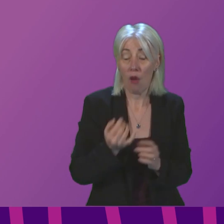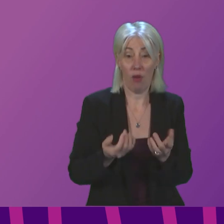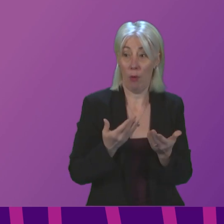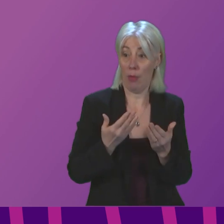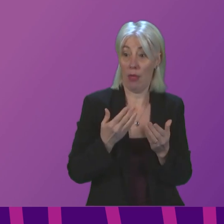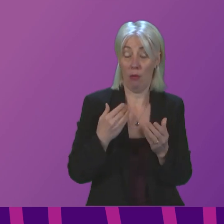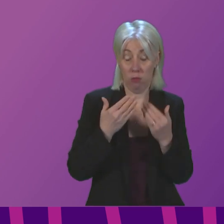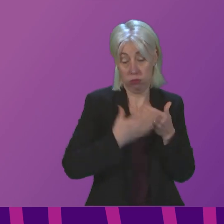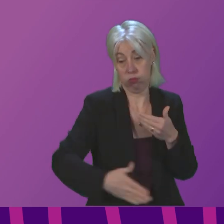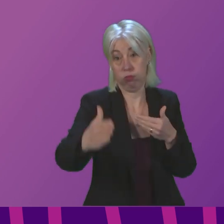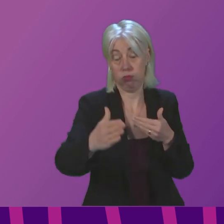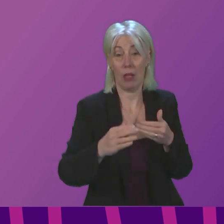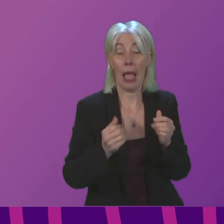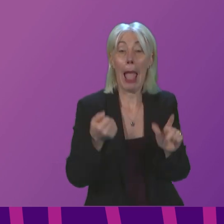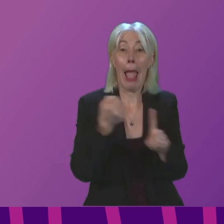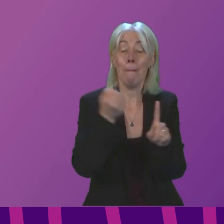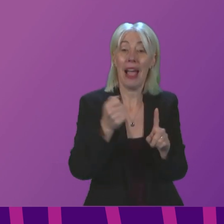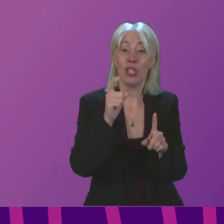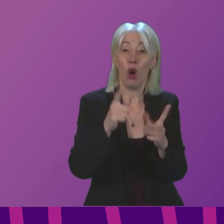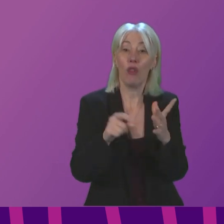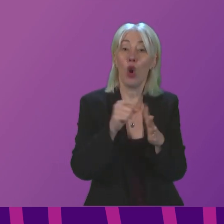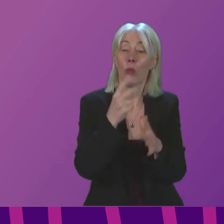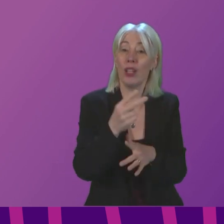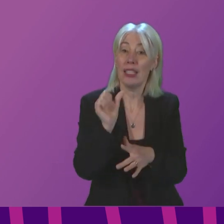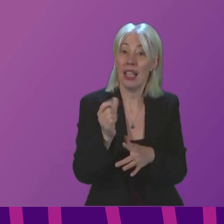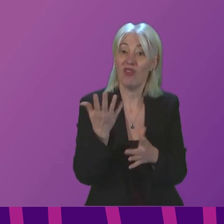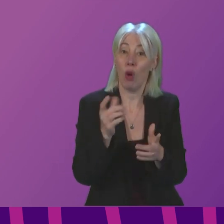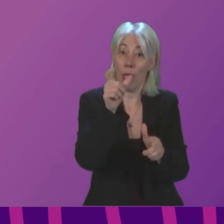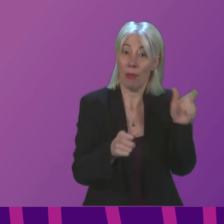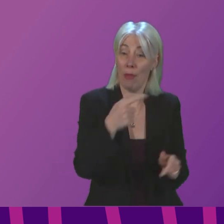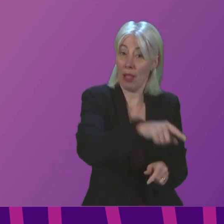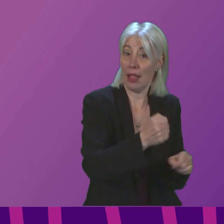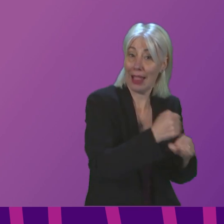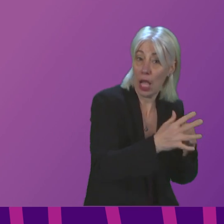of COP26 will be for the people of Glasgow and Scotland.